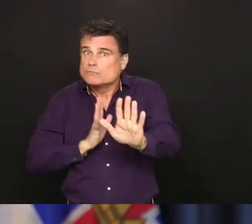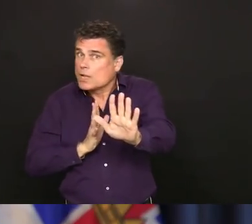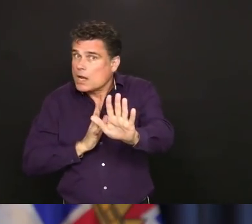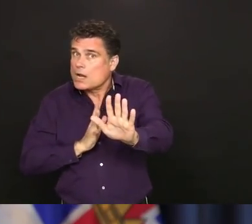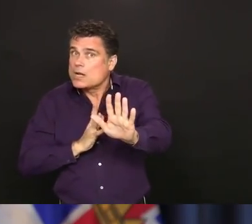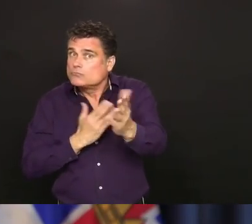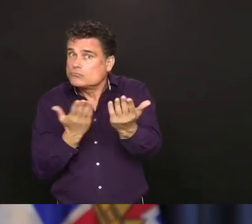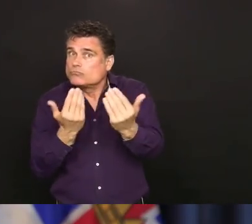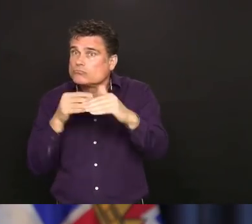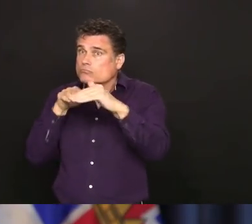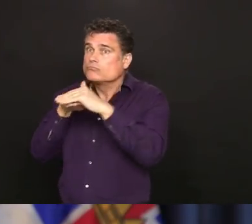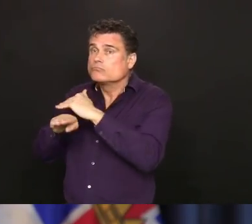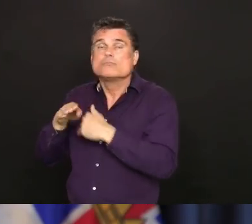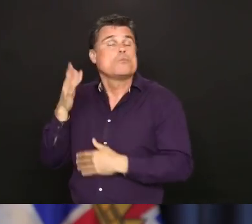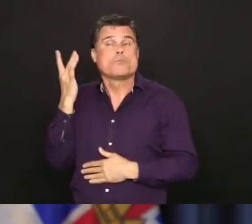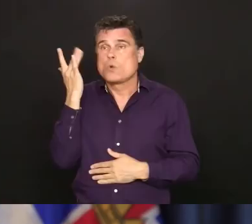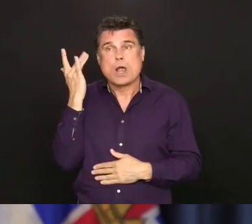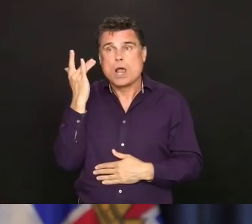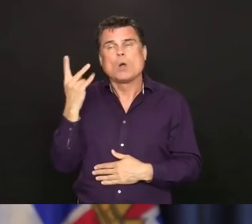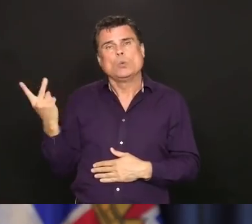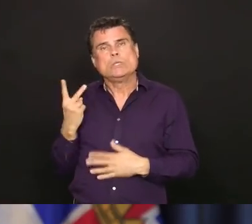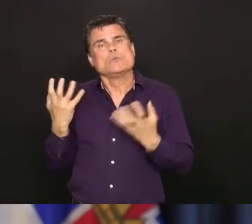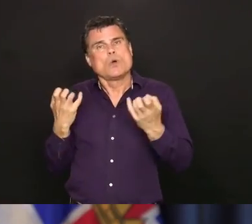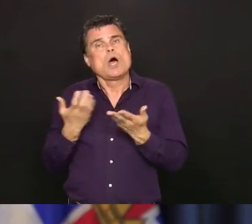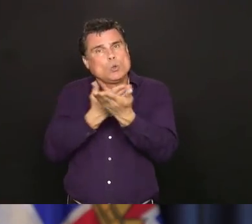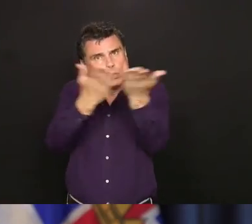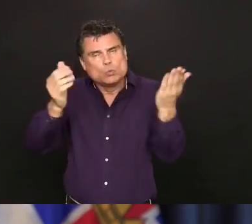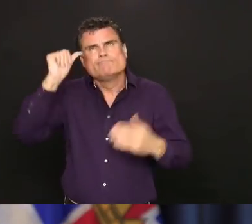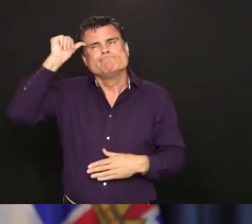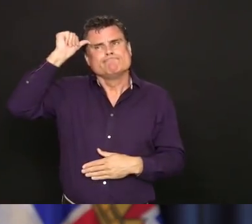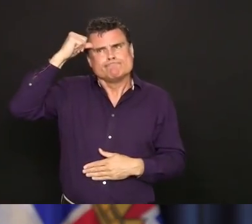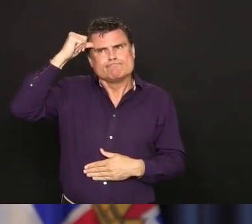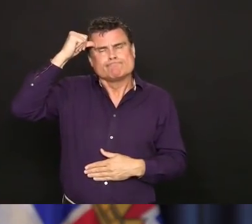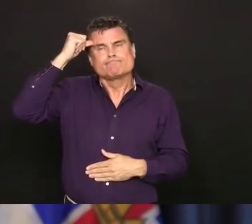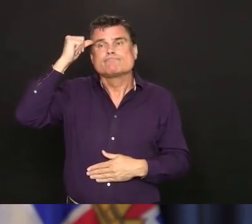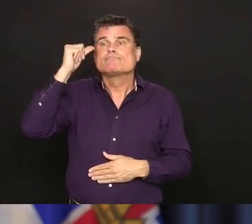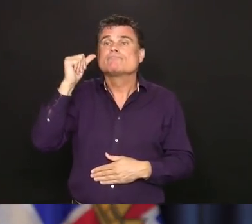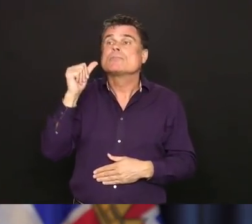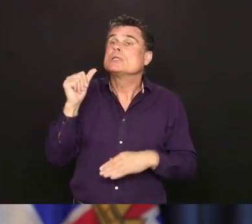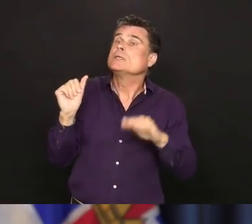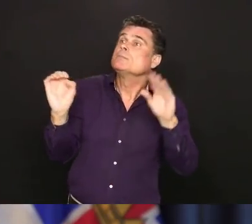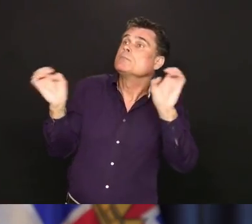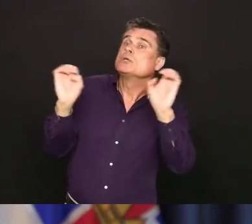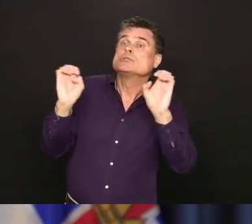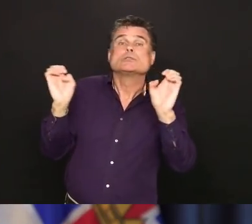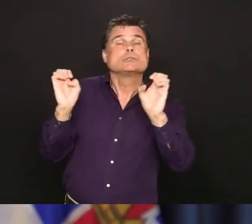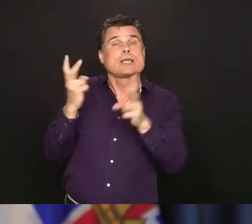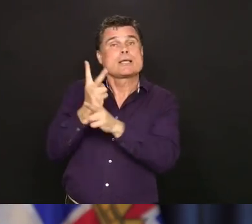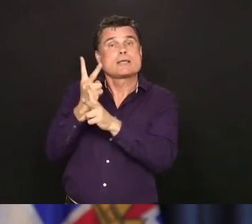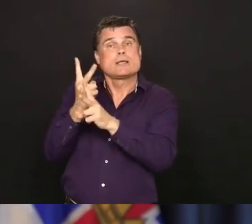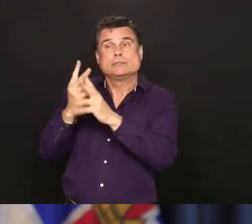many people struggling with non-COVID-19-related conditions right now, and that system is there for you. I think people are listening.